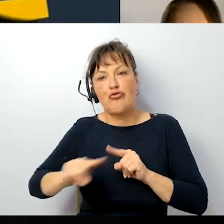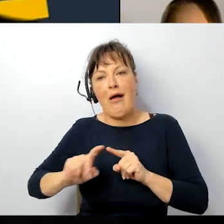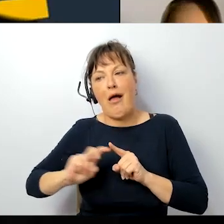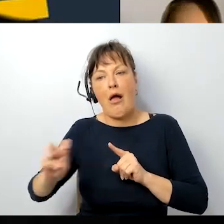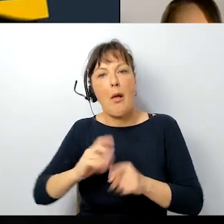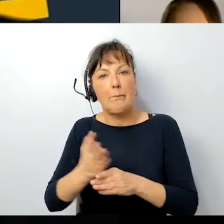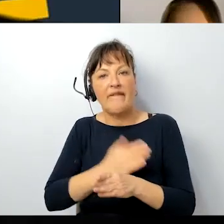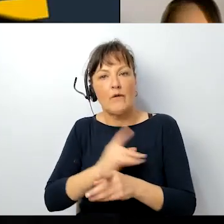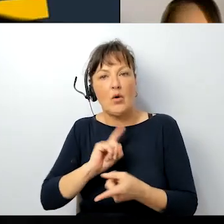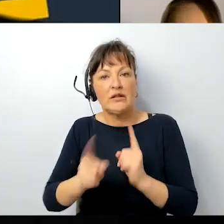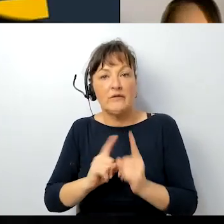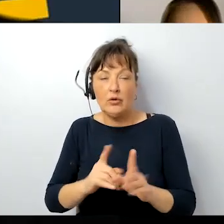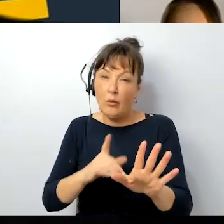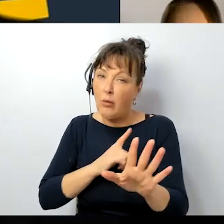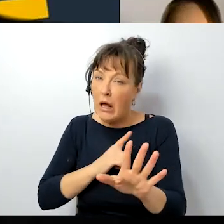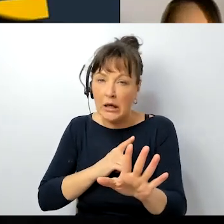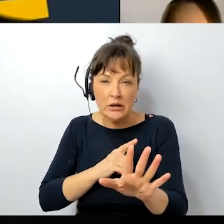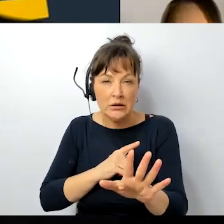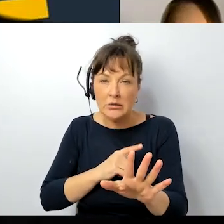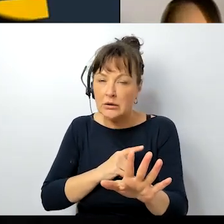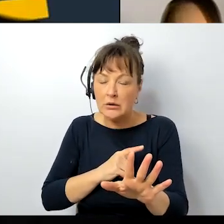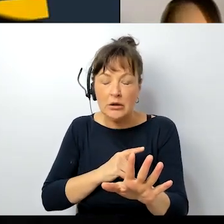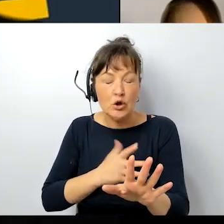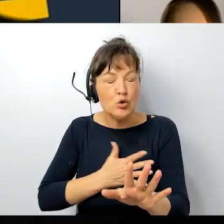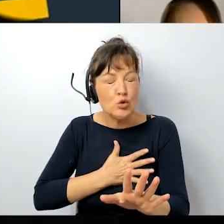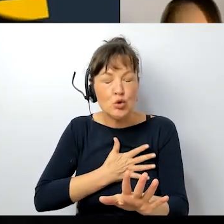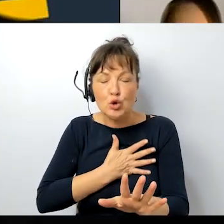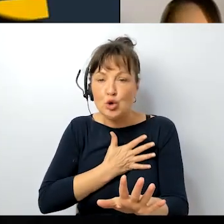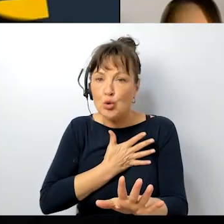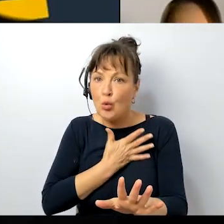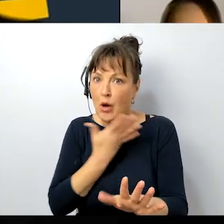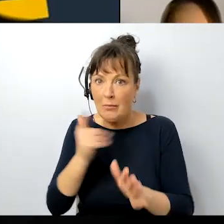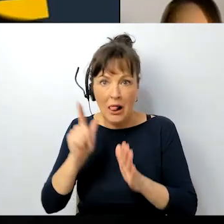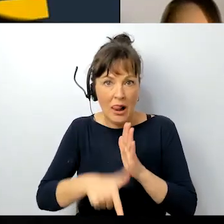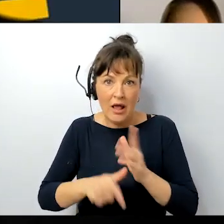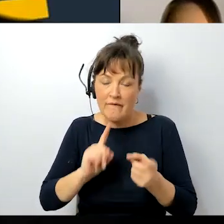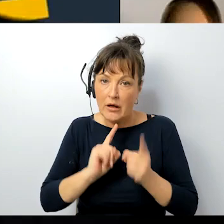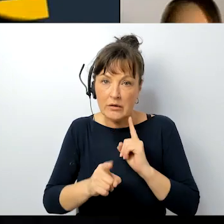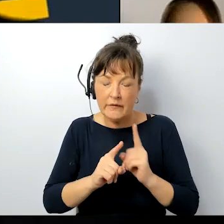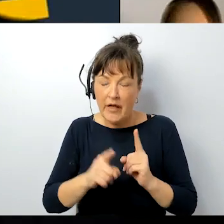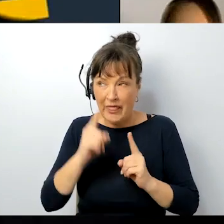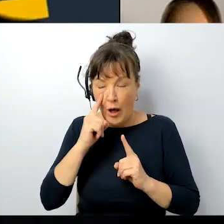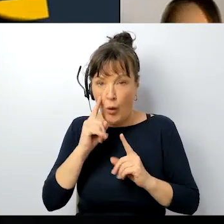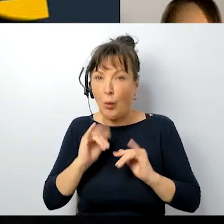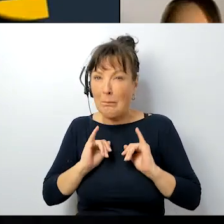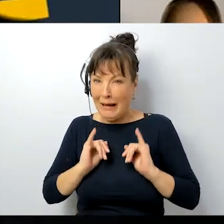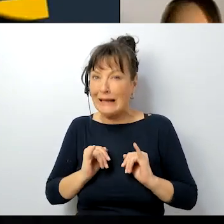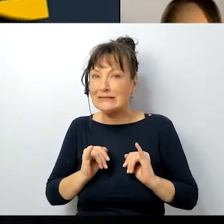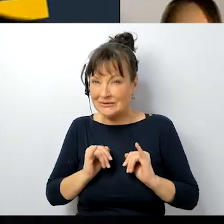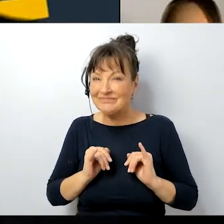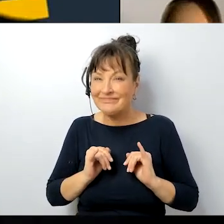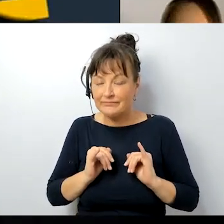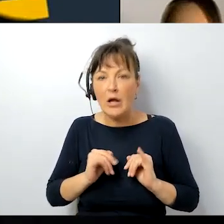a really good thing to do so that you know exactly how long it takes you to get there, because you're really the last thing you want to do is run late to an interview because that's just the worst